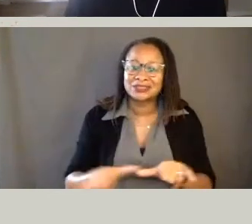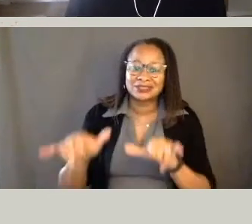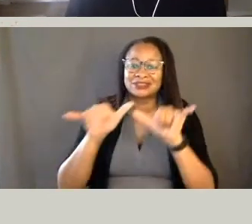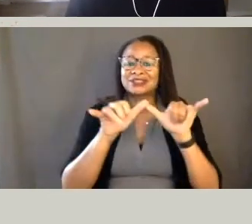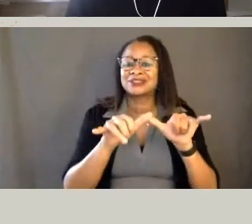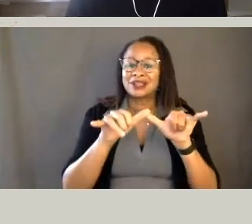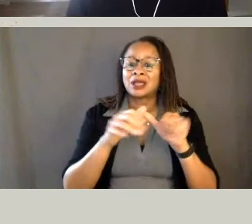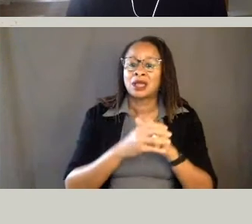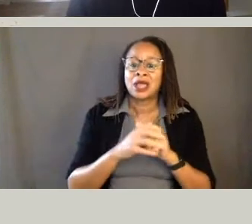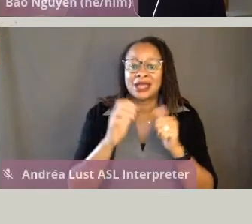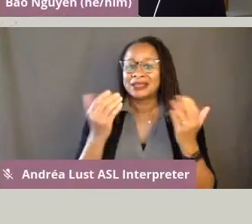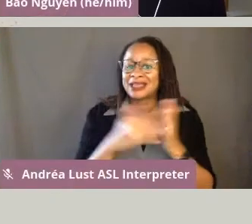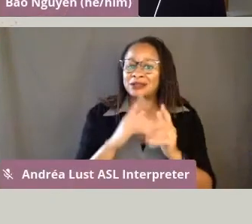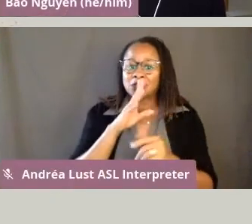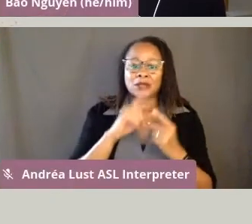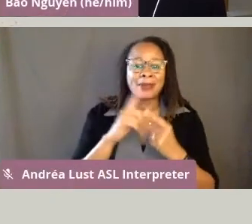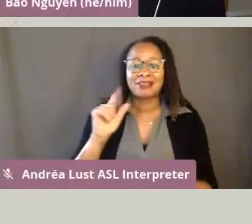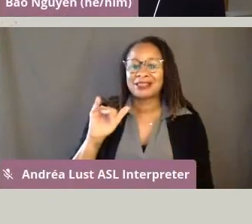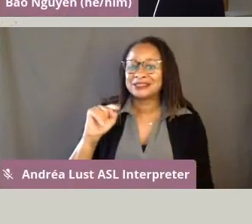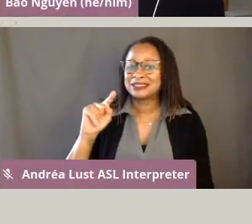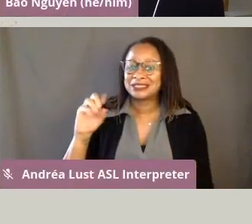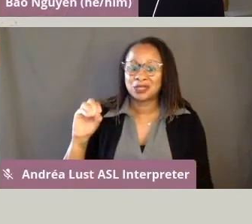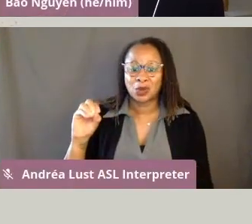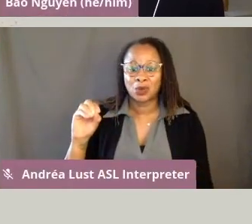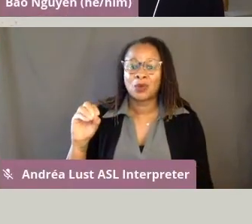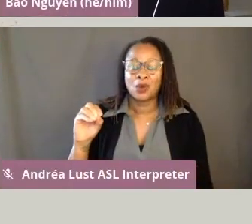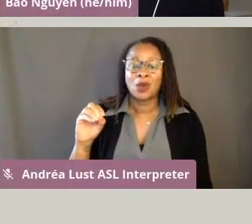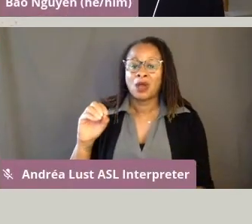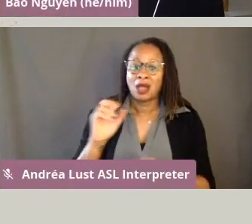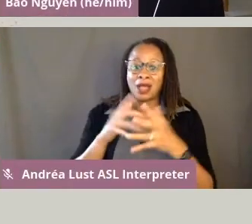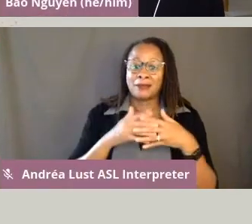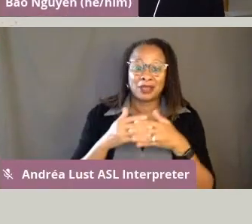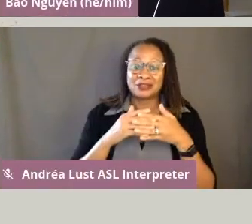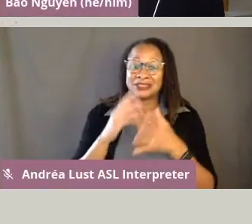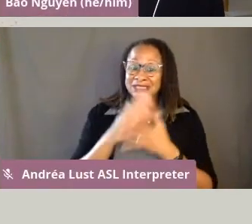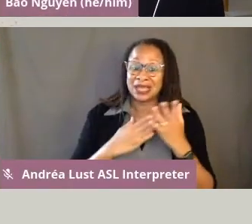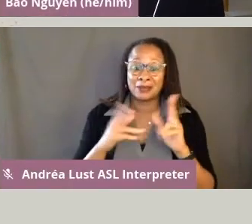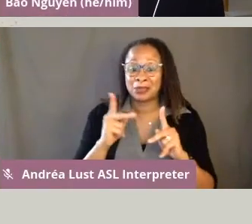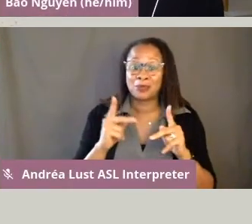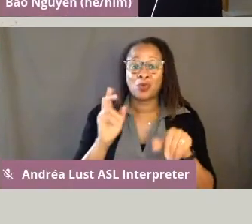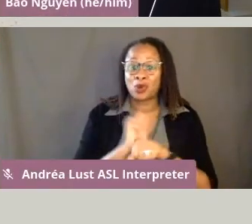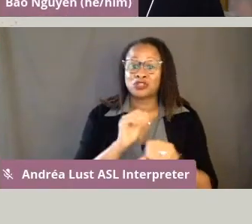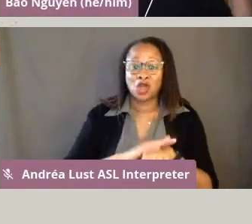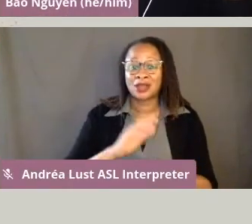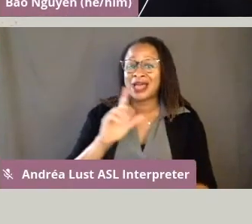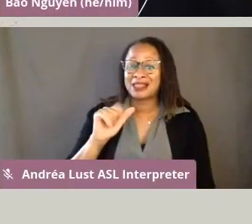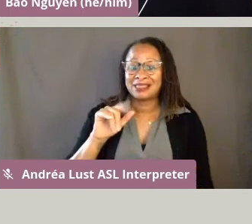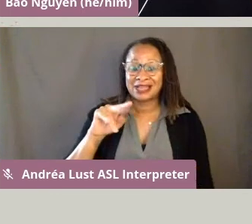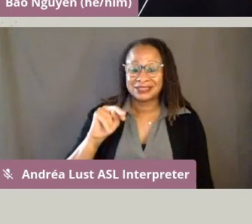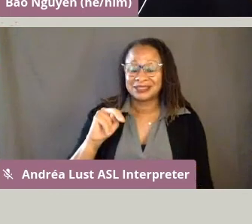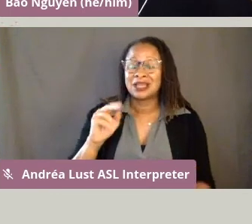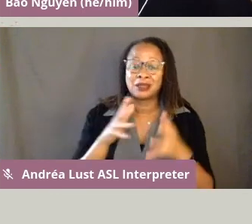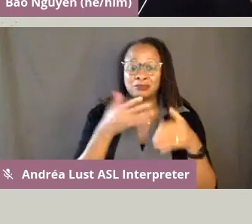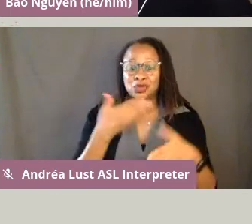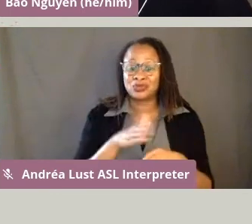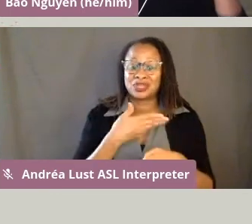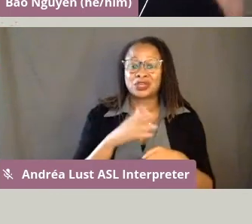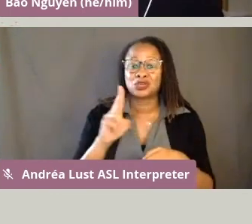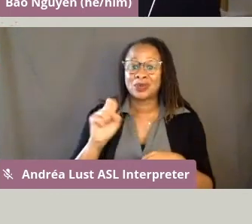Latino-Americans, like some of the folks on that team worked on this series, Latin Music USA. And I know that they saw a bump in Latinx viewers